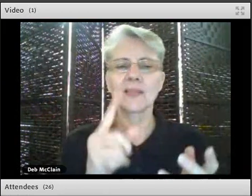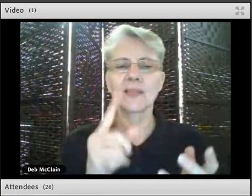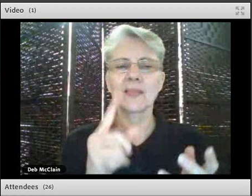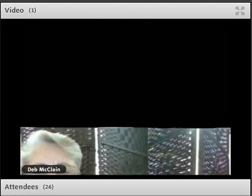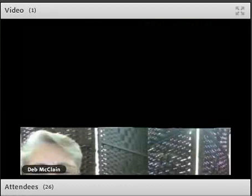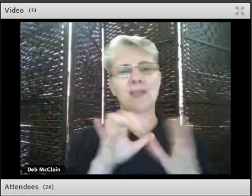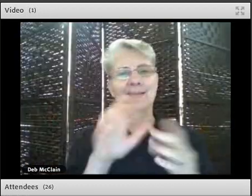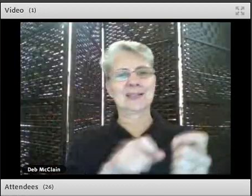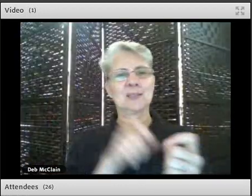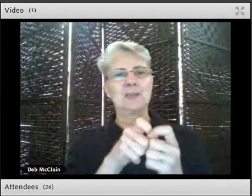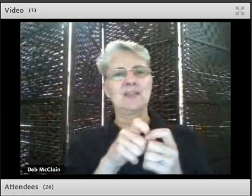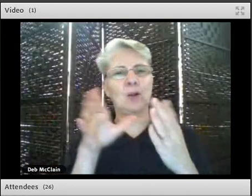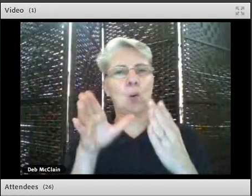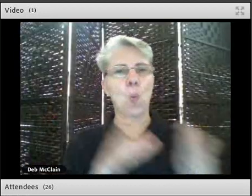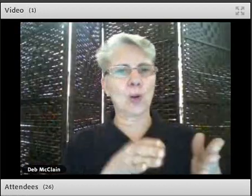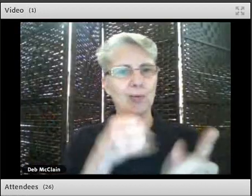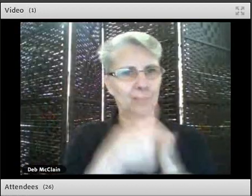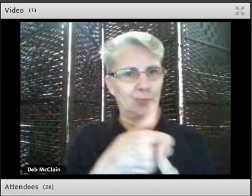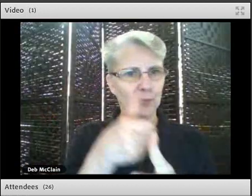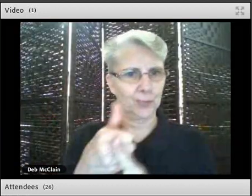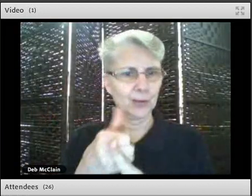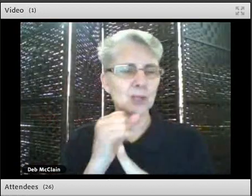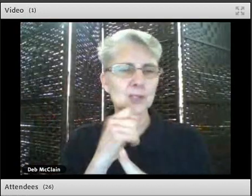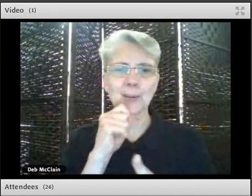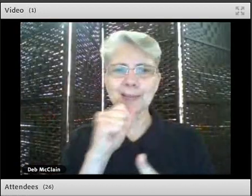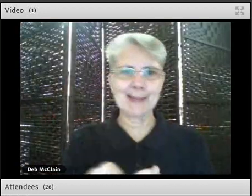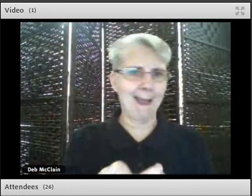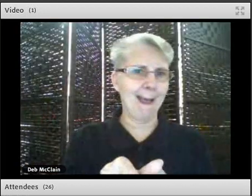but that's the world we live in now.